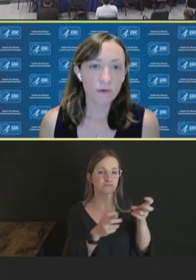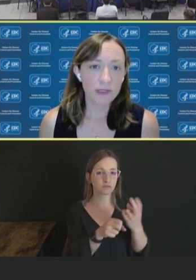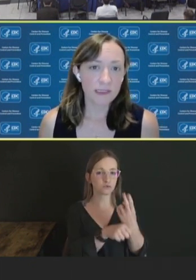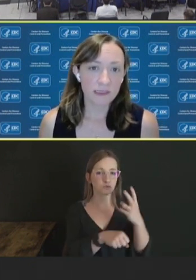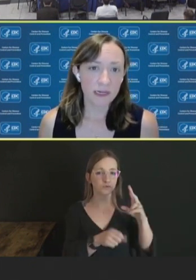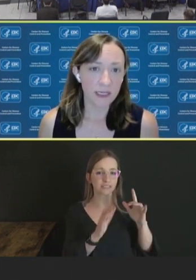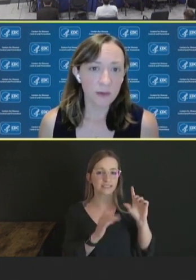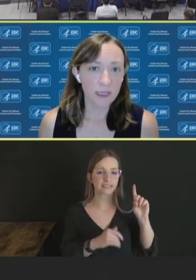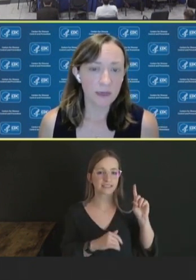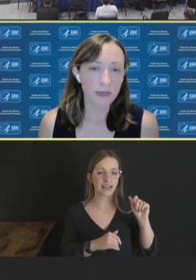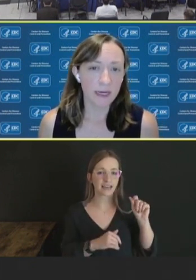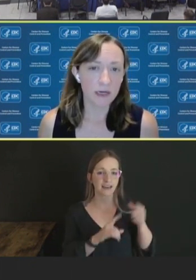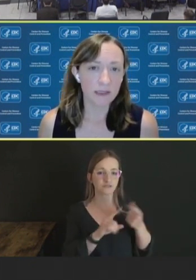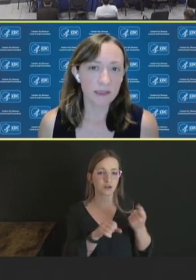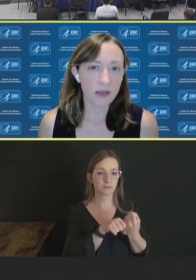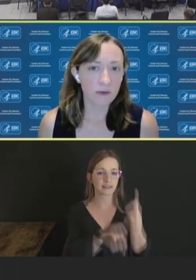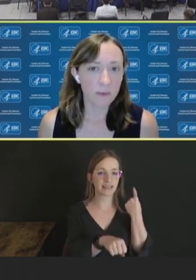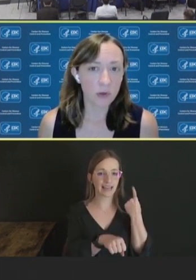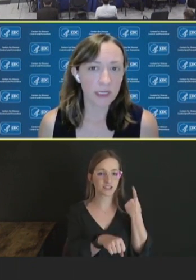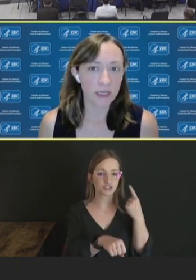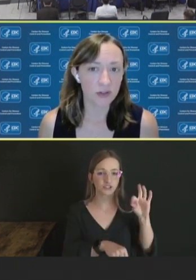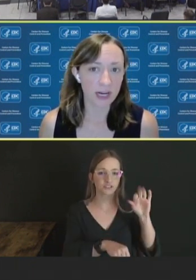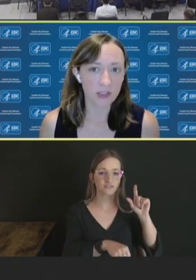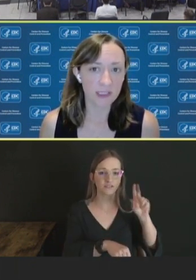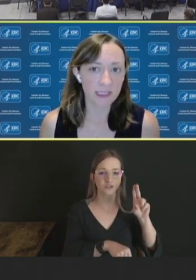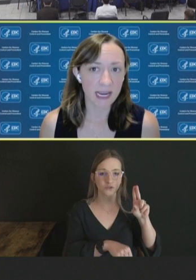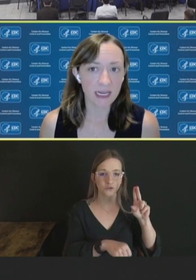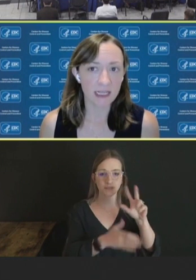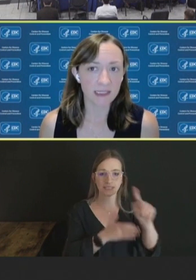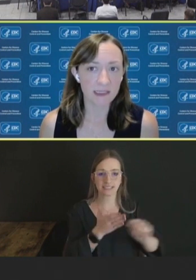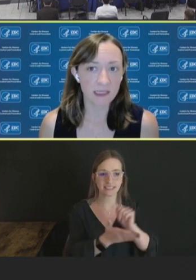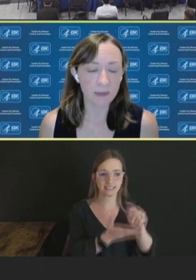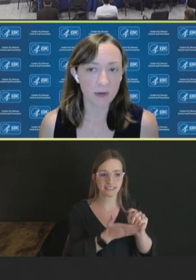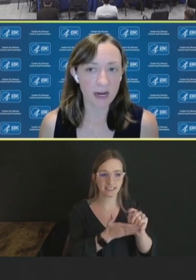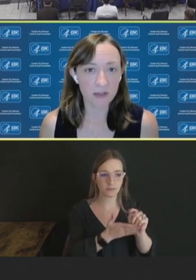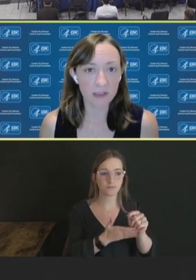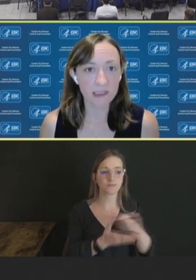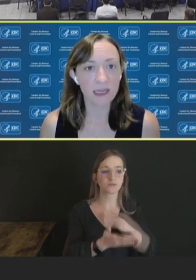For this study, we compared self-reported injection site and systemic reactions and